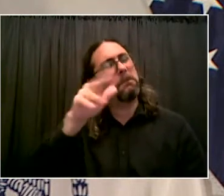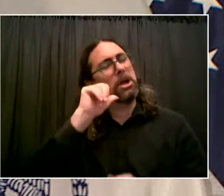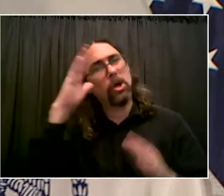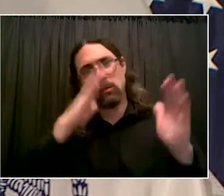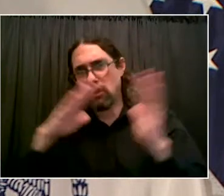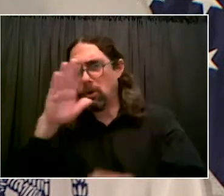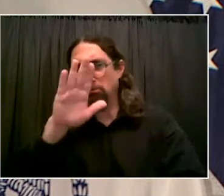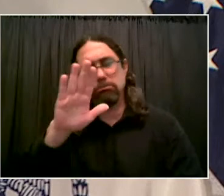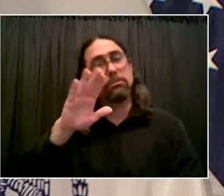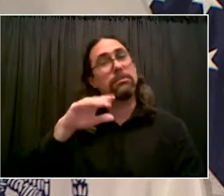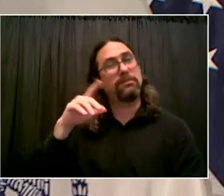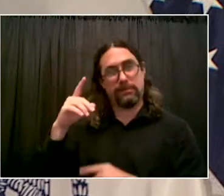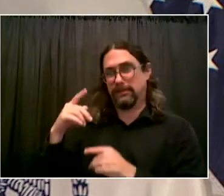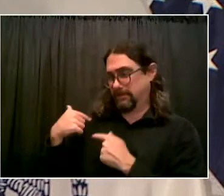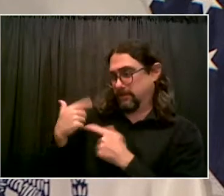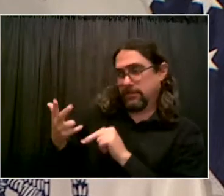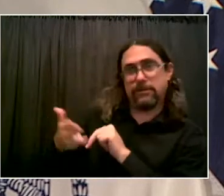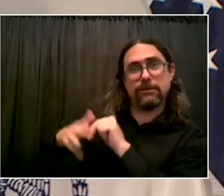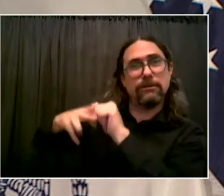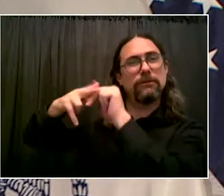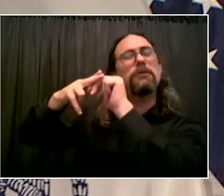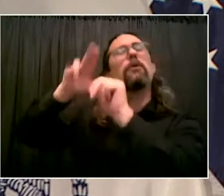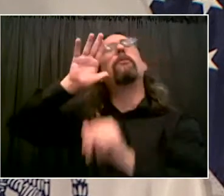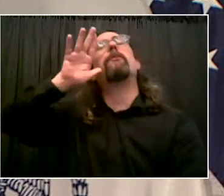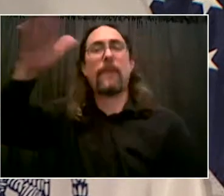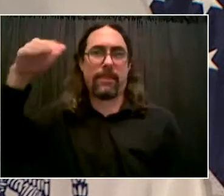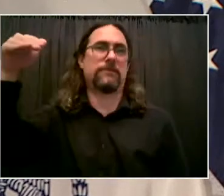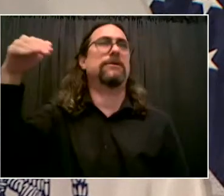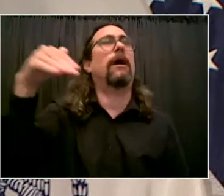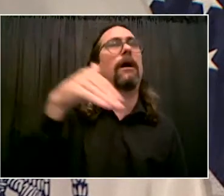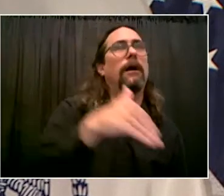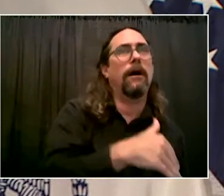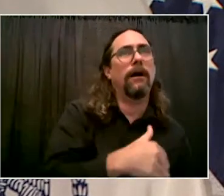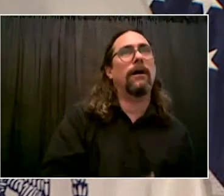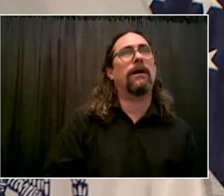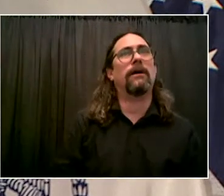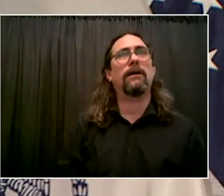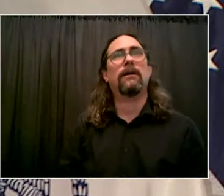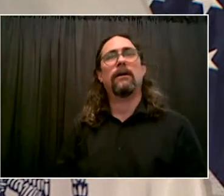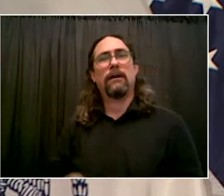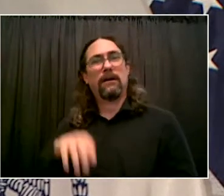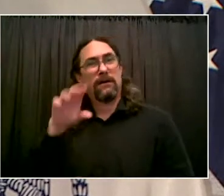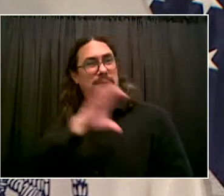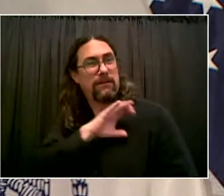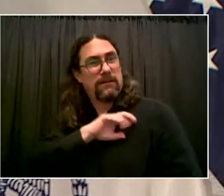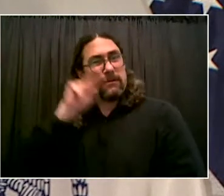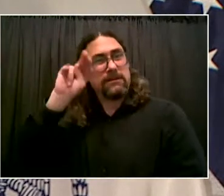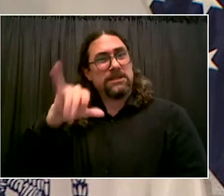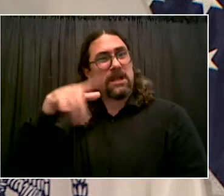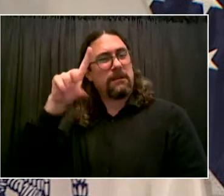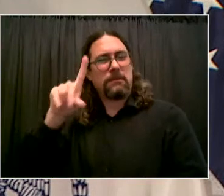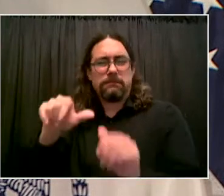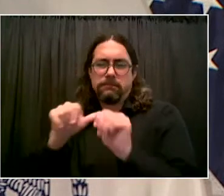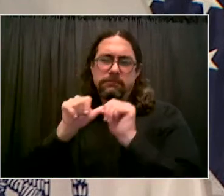AROUND AND RECOVERY IS HAPPENING. THERE ARE NO DOUBTS, THAT'S GOING TO BE A PROFOUND PIECE OF THE SOLUTION.